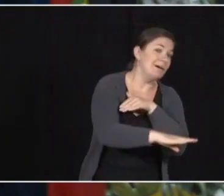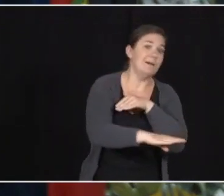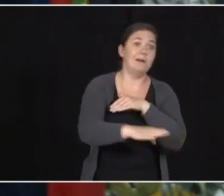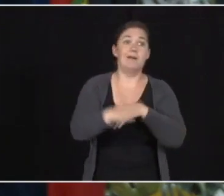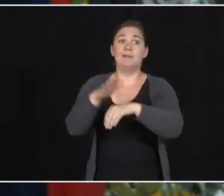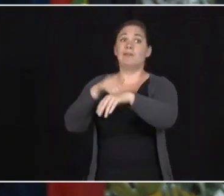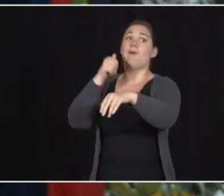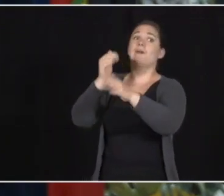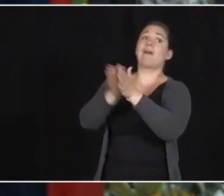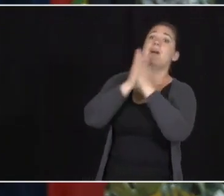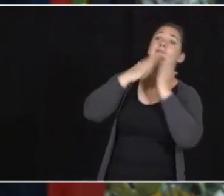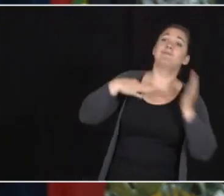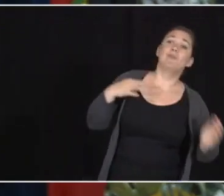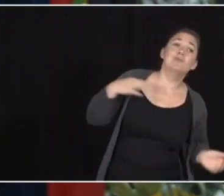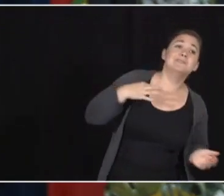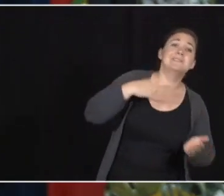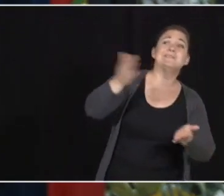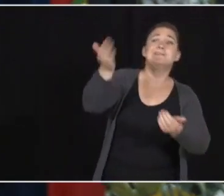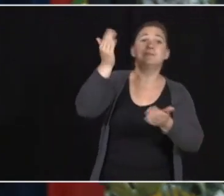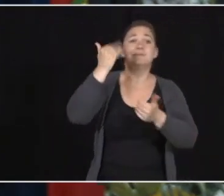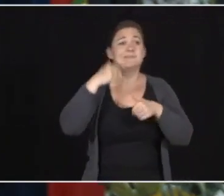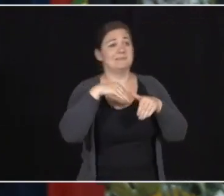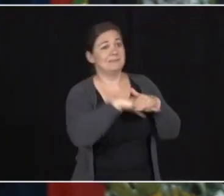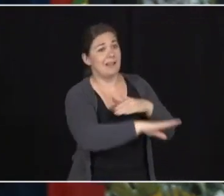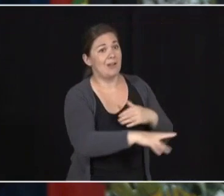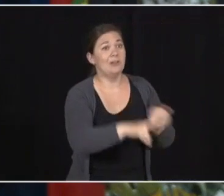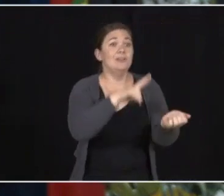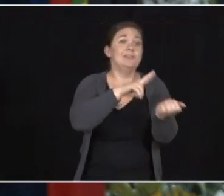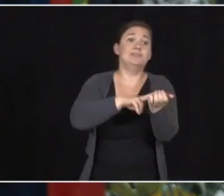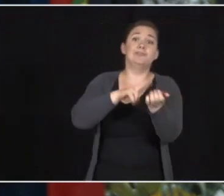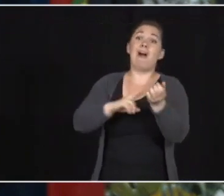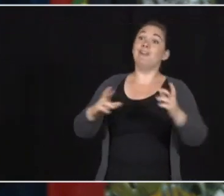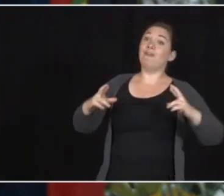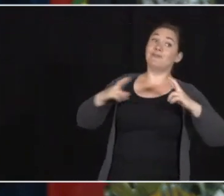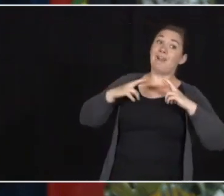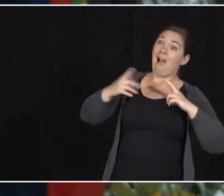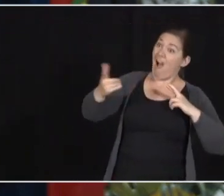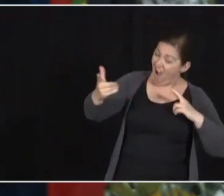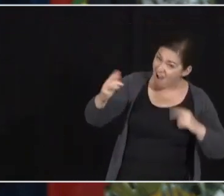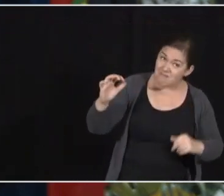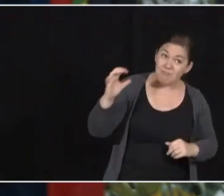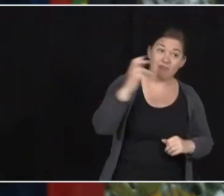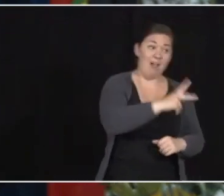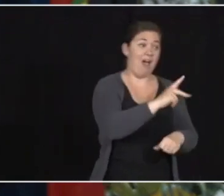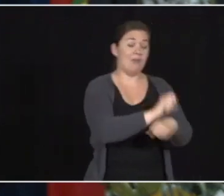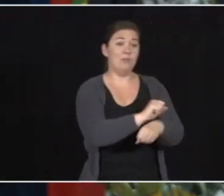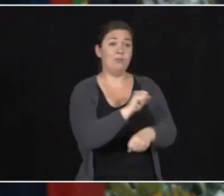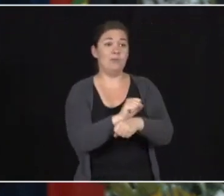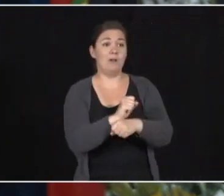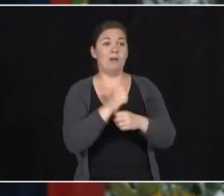Retired nurses were coming in there. We were throwing everything into the kitchen sink at this.